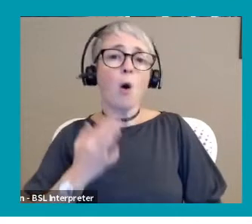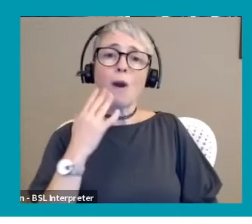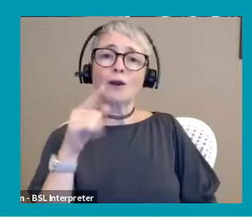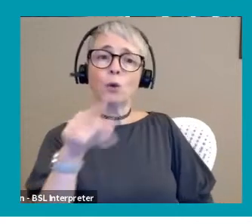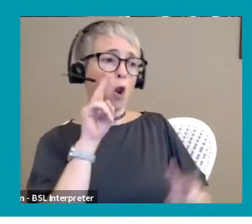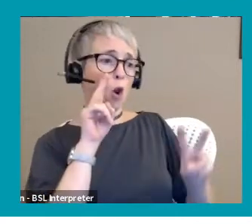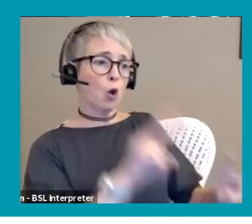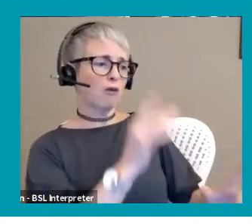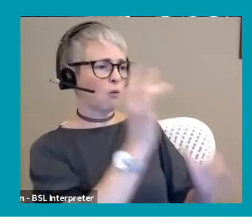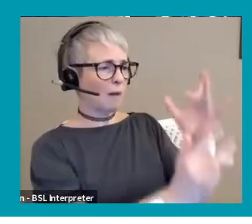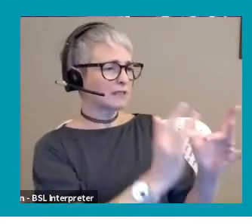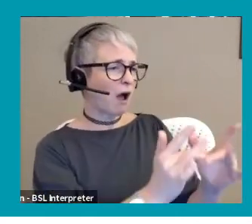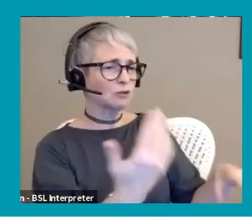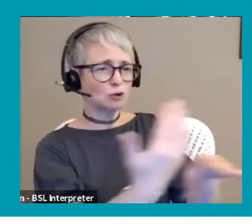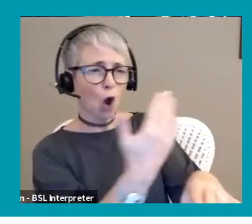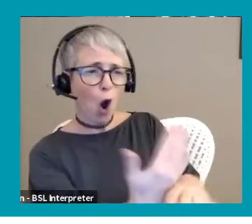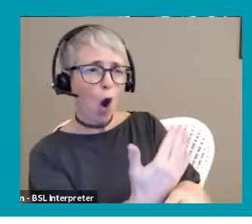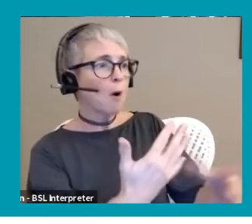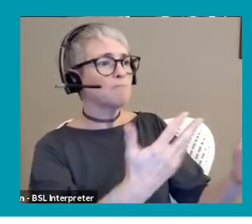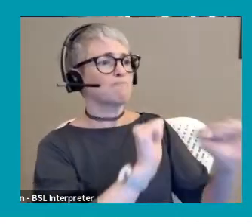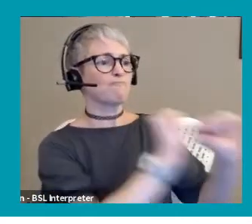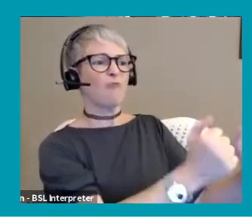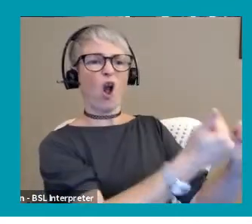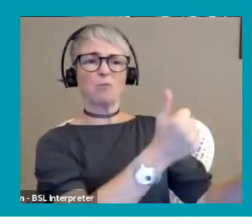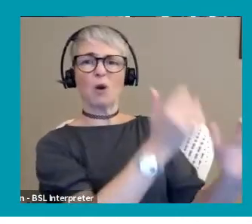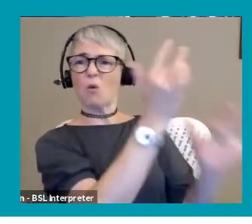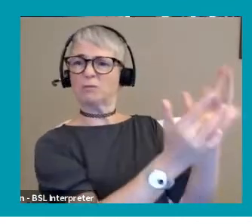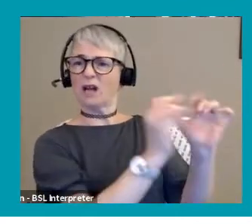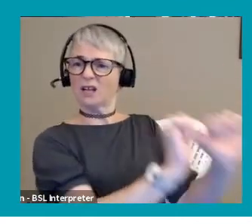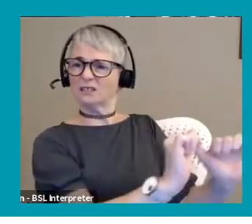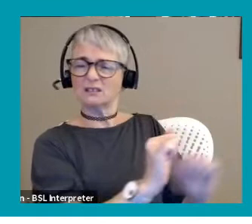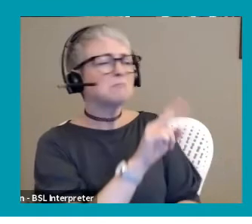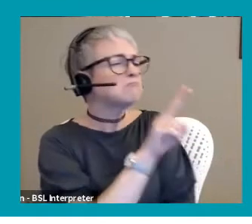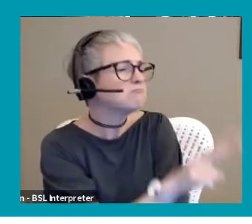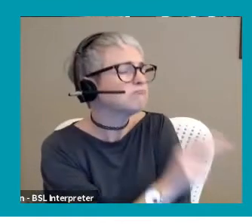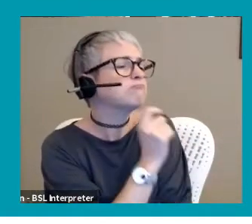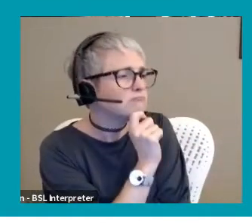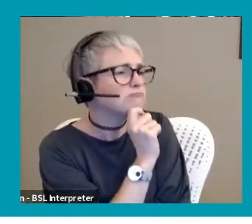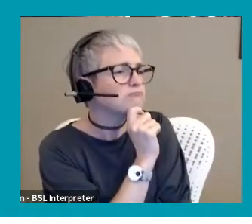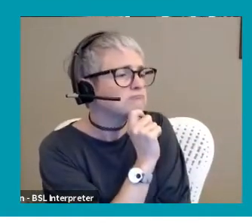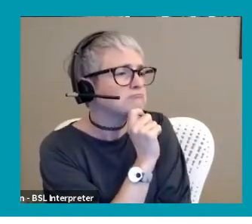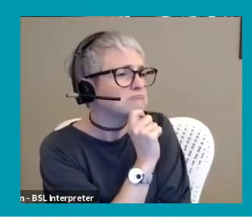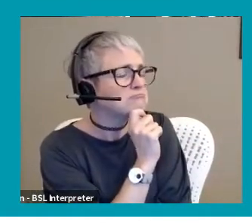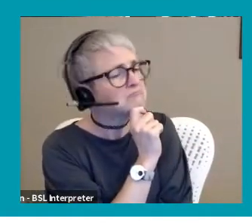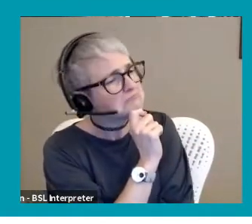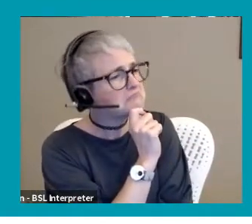company website you are automatically going to be thinking top of mind. Do they share the same values as me?